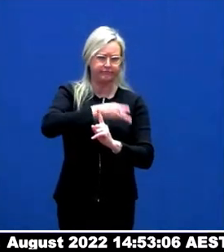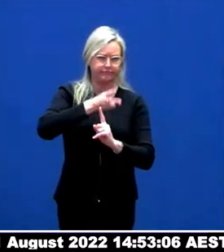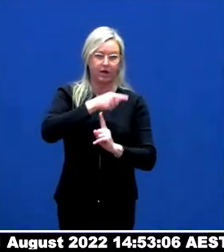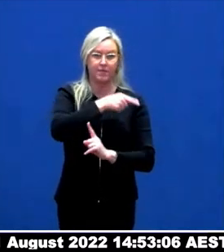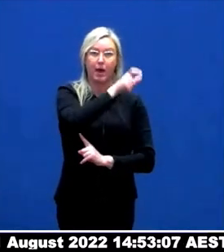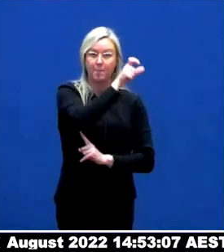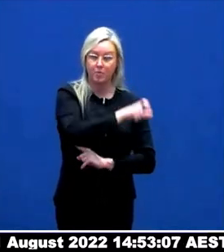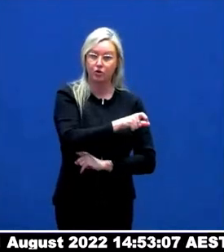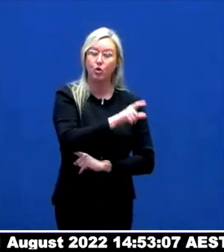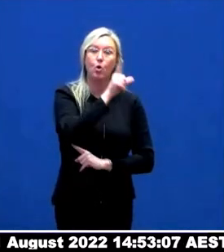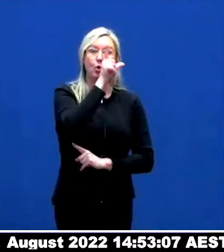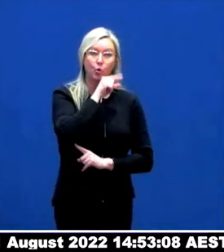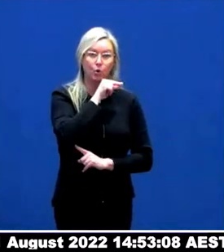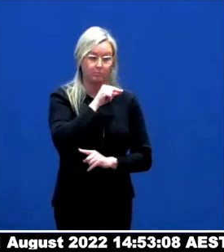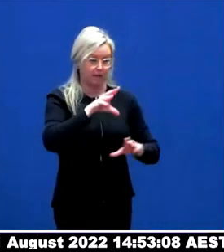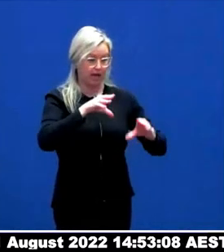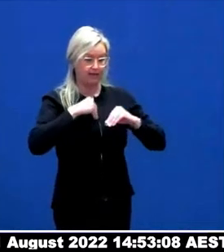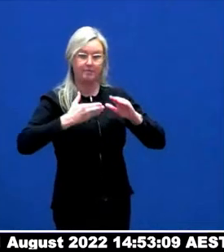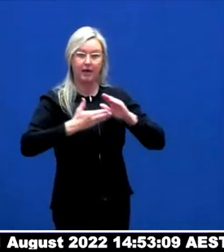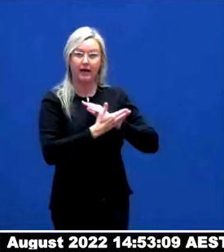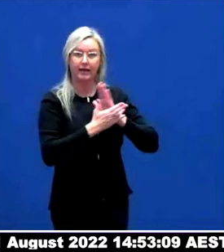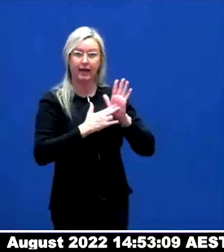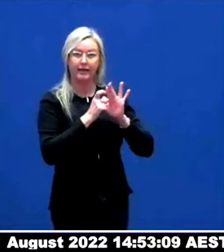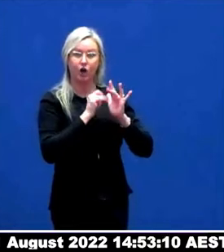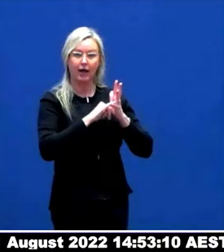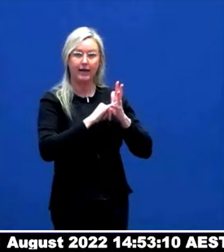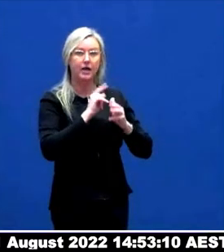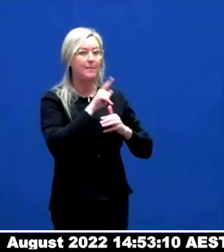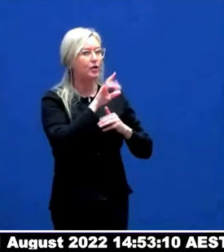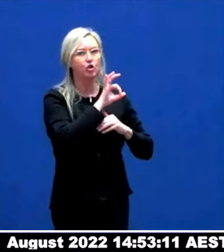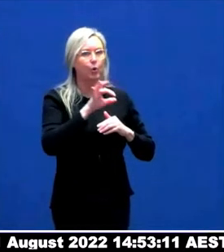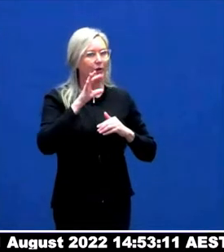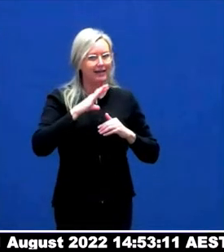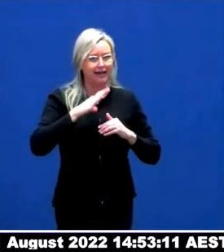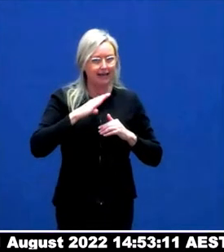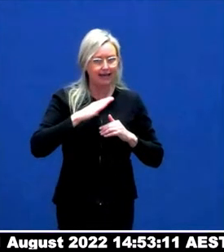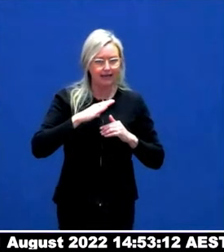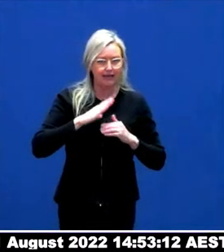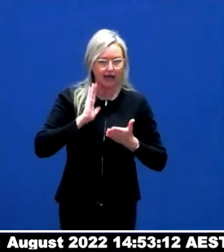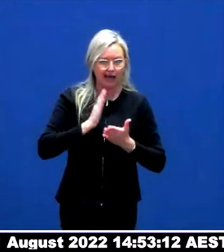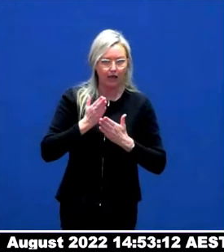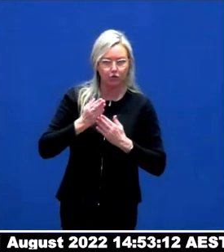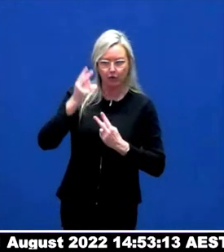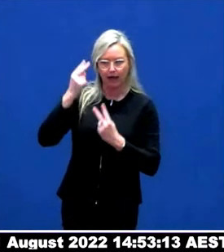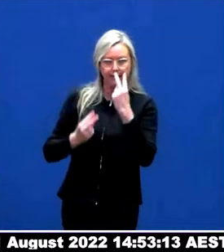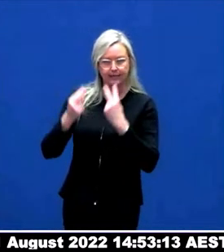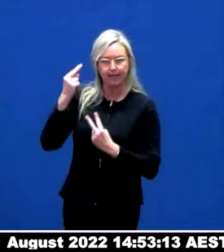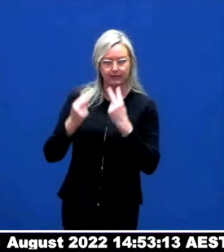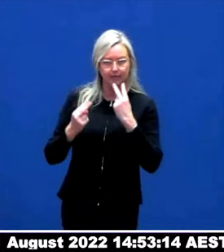formal functional assessment as part of a justification of a substantial reduction in capacity for self-management."